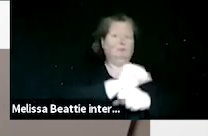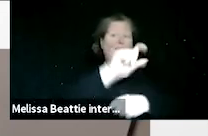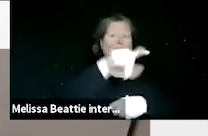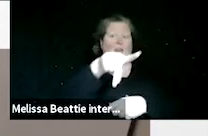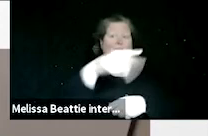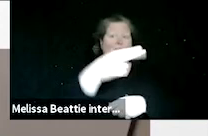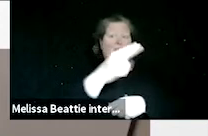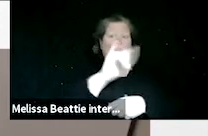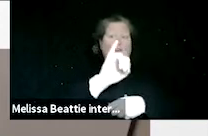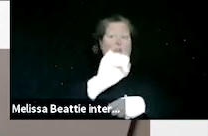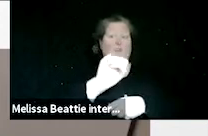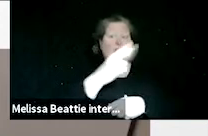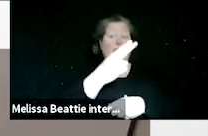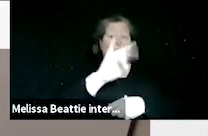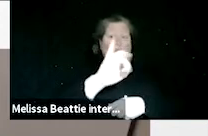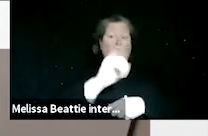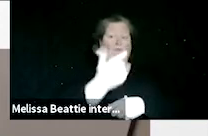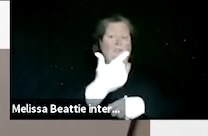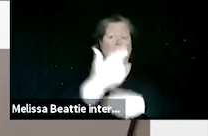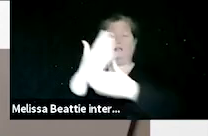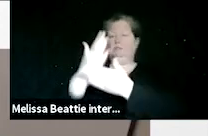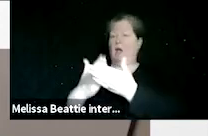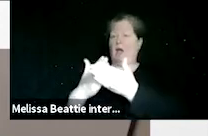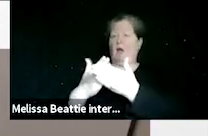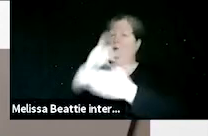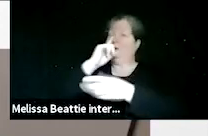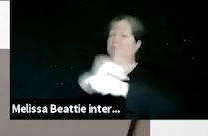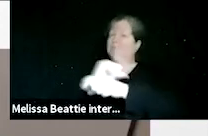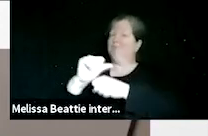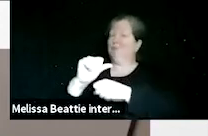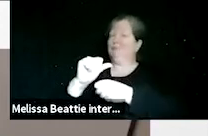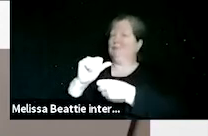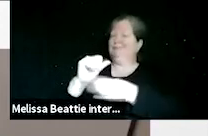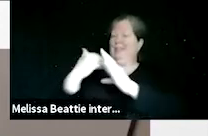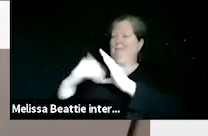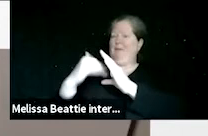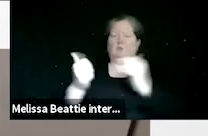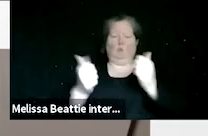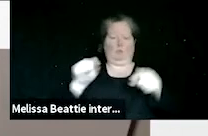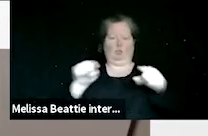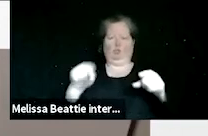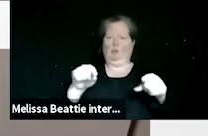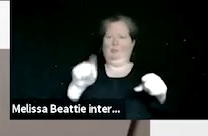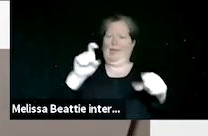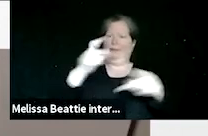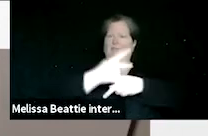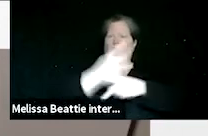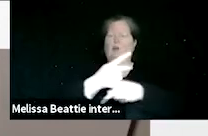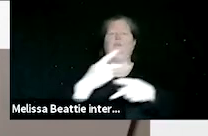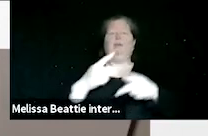Ben Woelk: The participants had to do was identify which were the phishing emails and they were codes built into it and they had to pick up the codes and solve the codes.